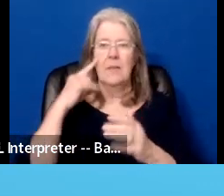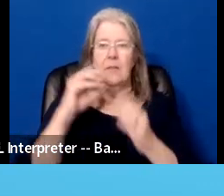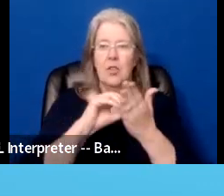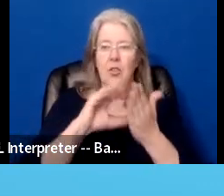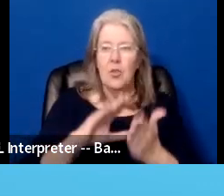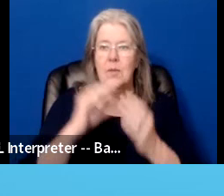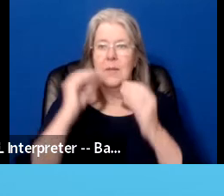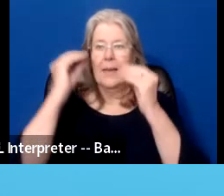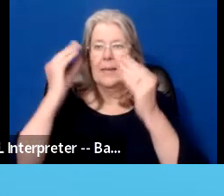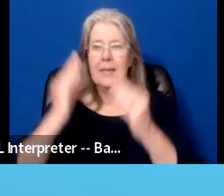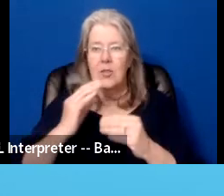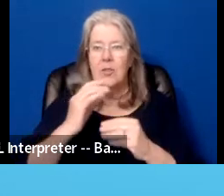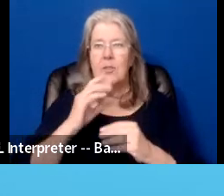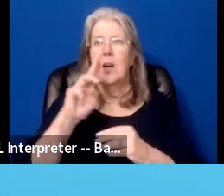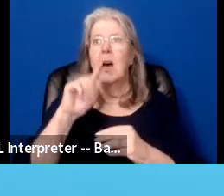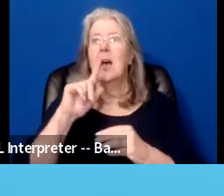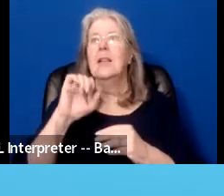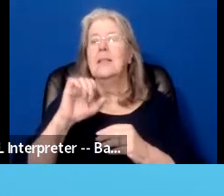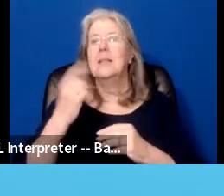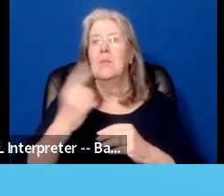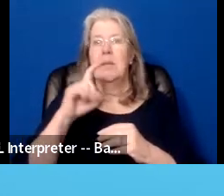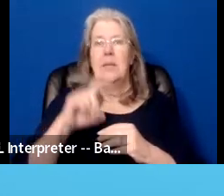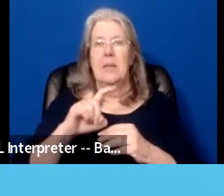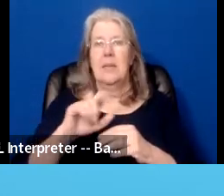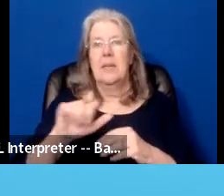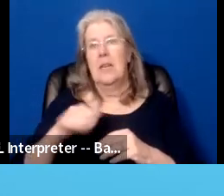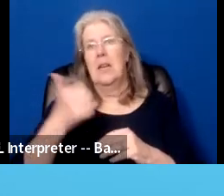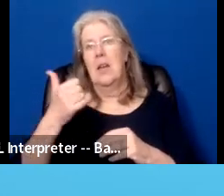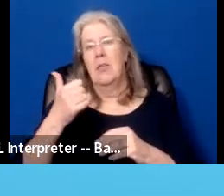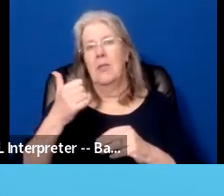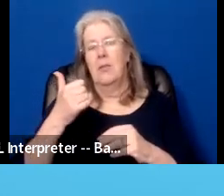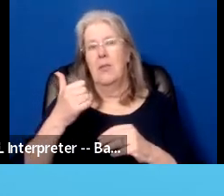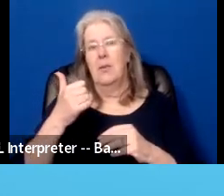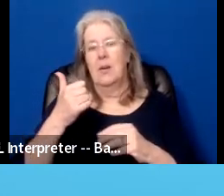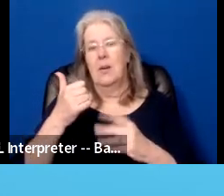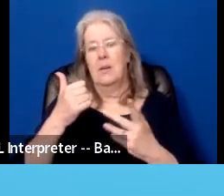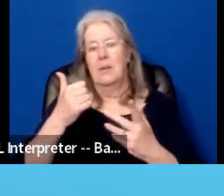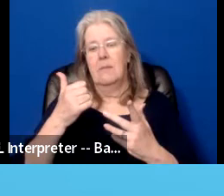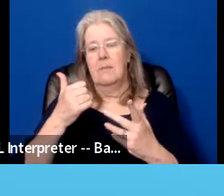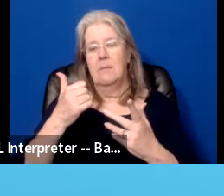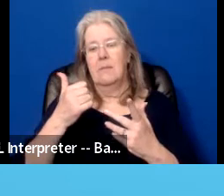needed alternative accommodations. We may reduce our requirements for summer programming,